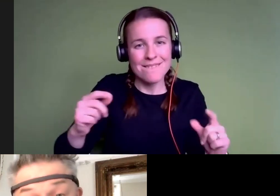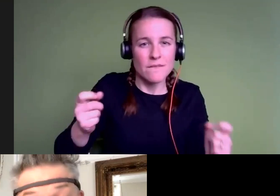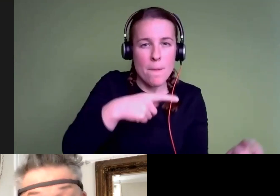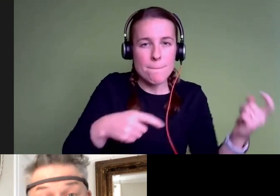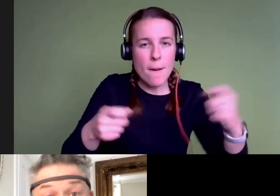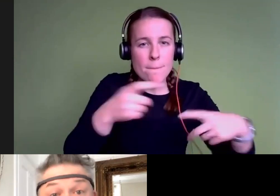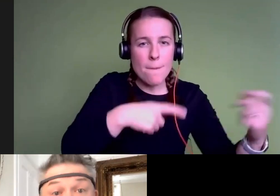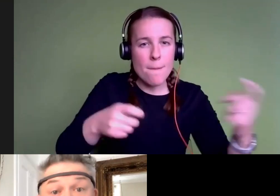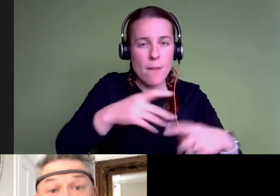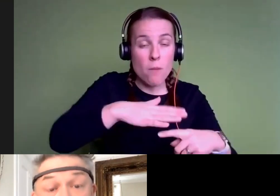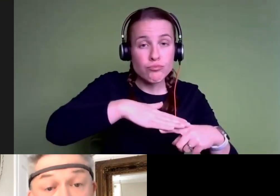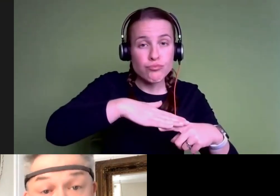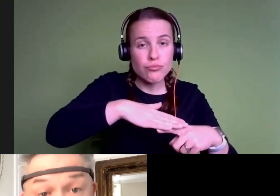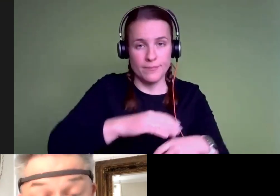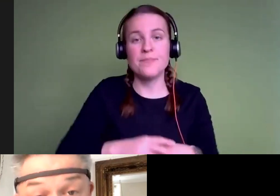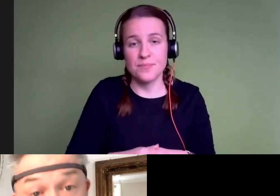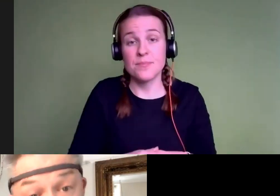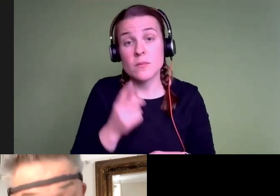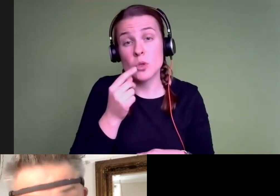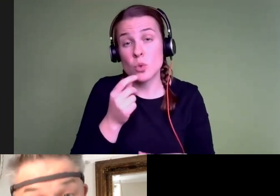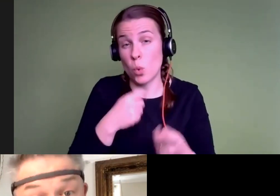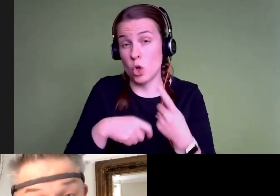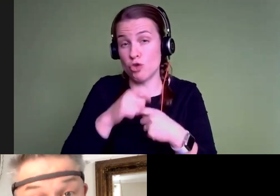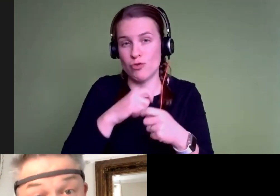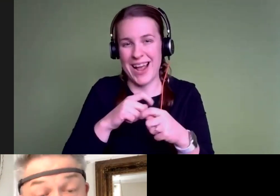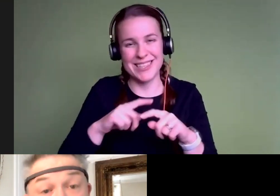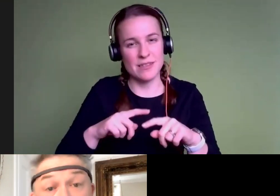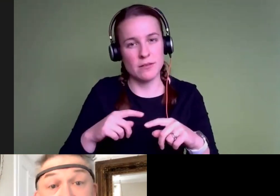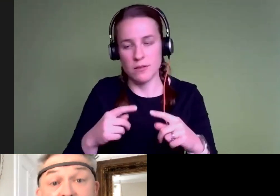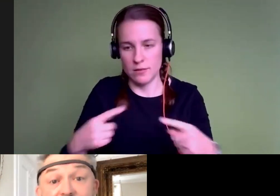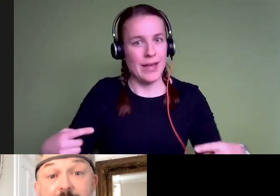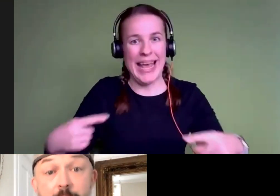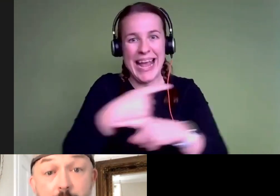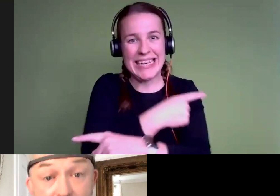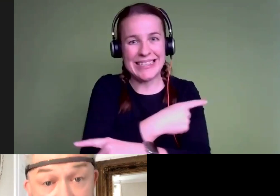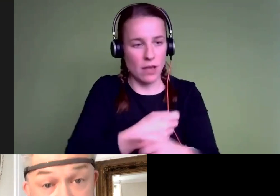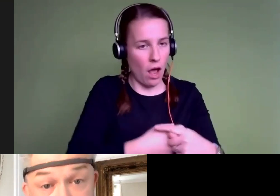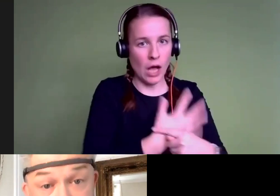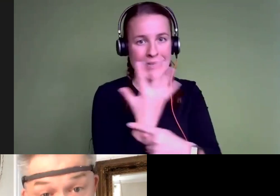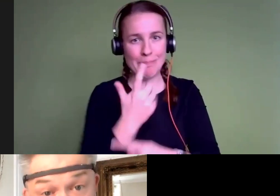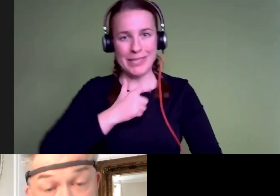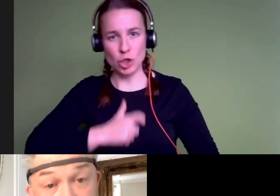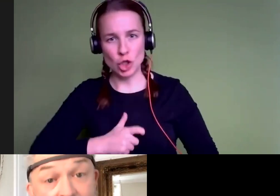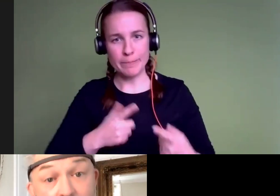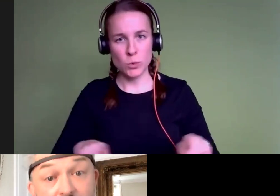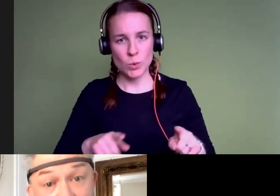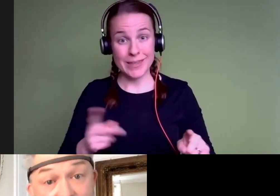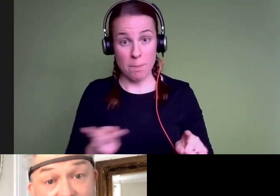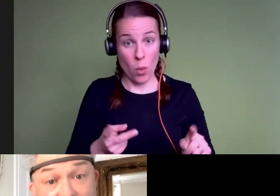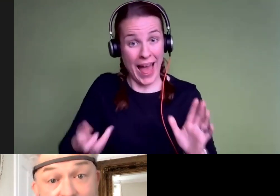, there is no signal because it was reading the signals between the leaves